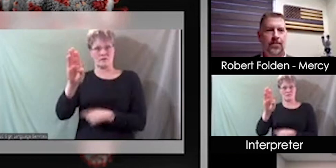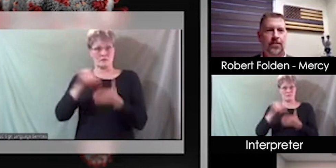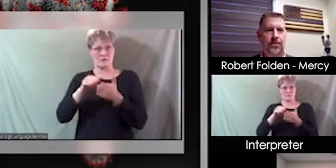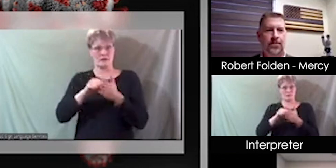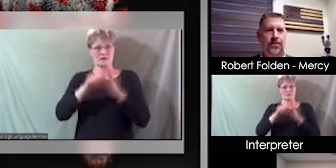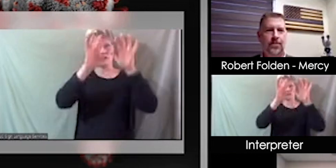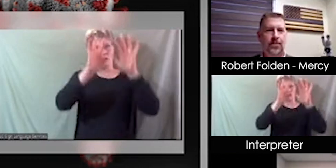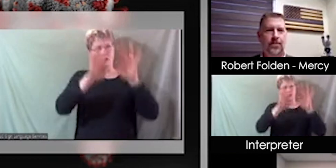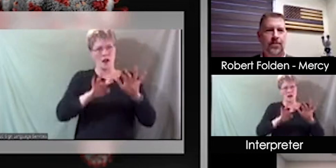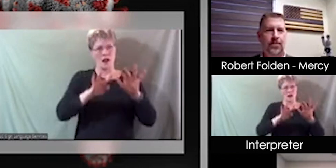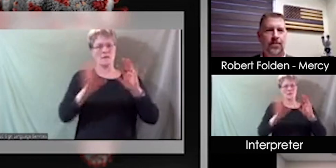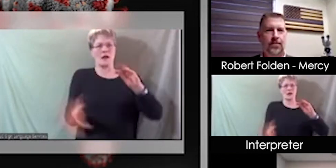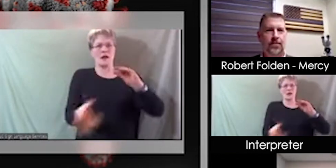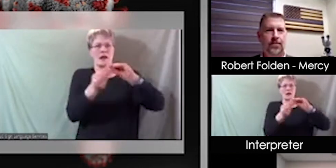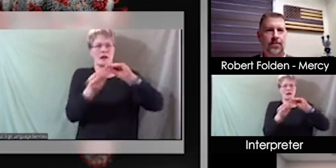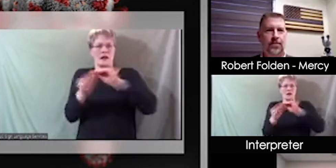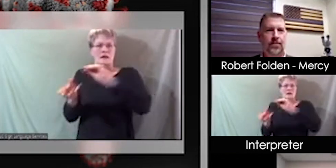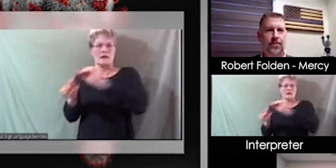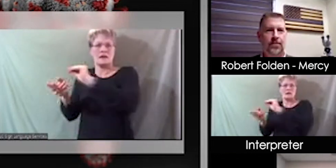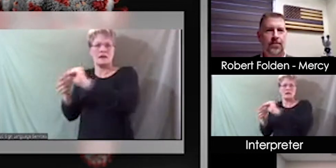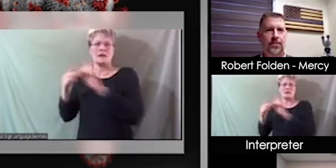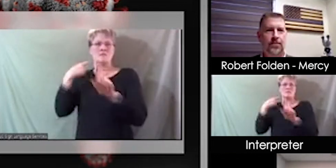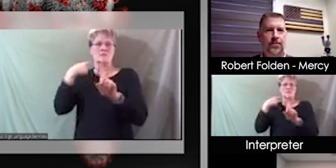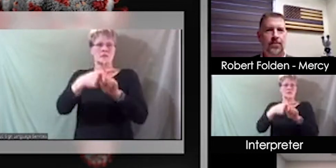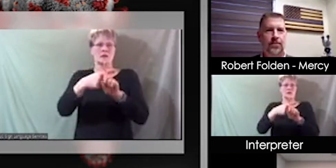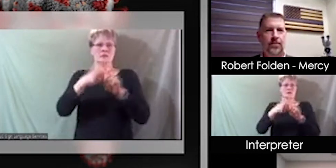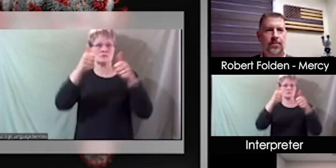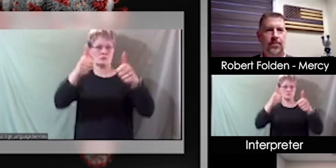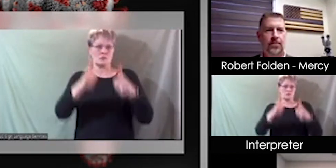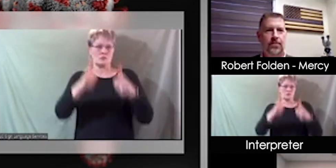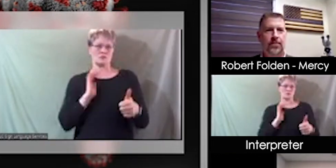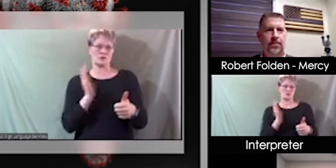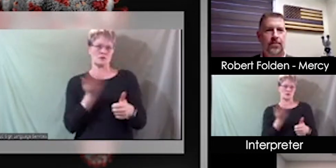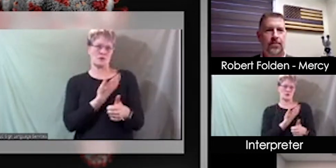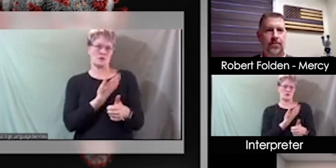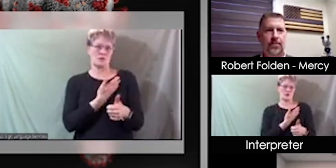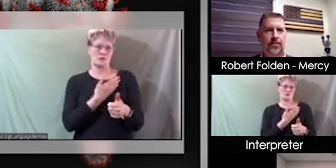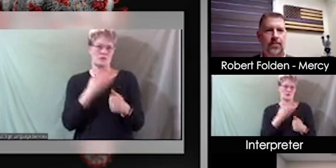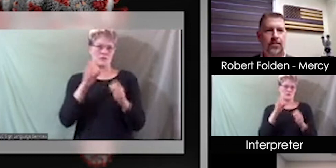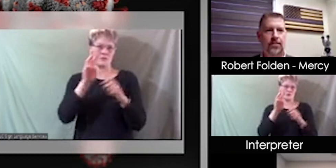pages, as well, unless something super significant